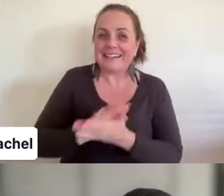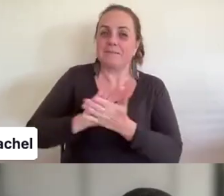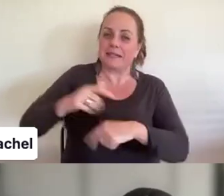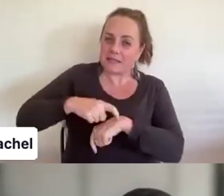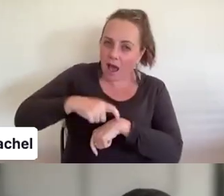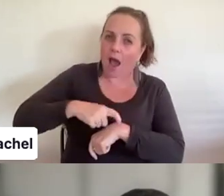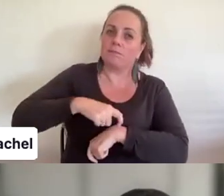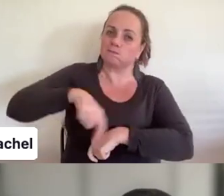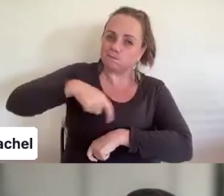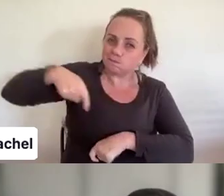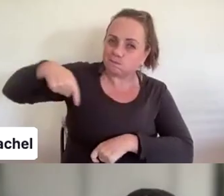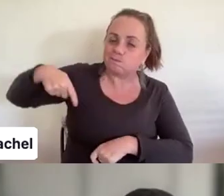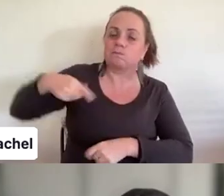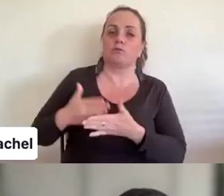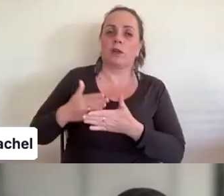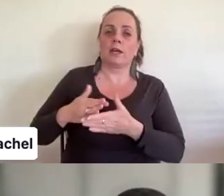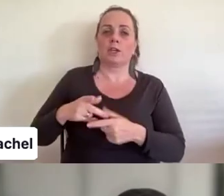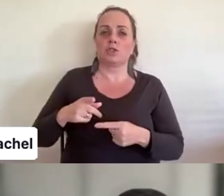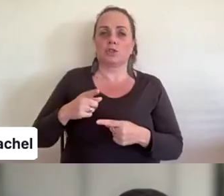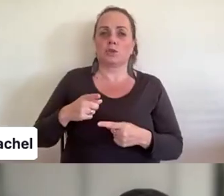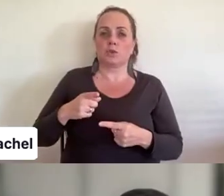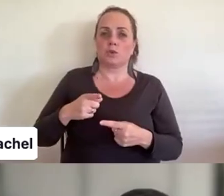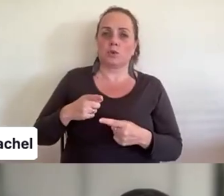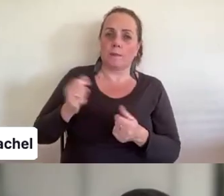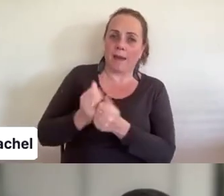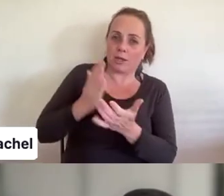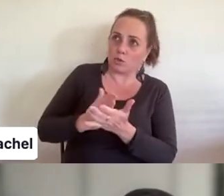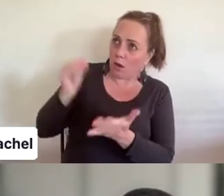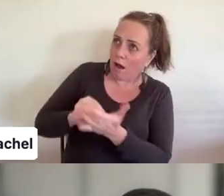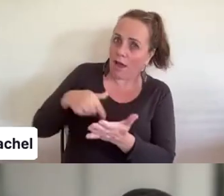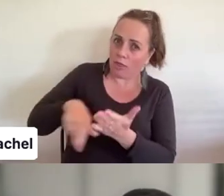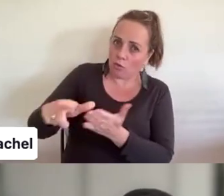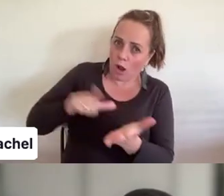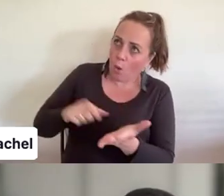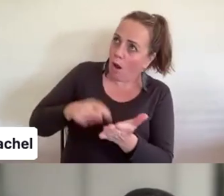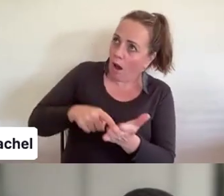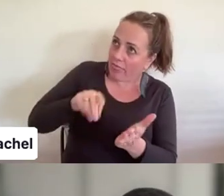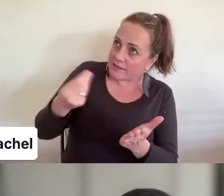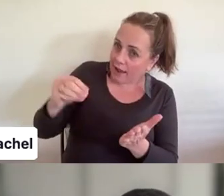continues to take time to reflect that in legislation. Fortunately those changes are